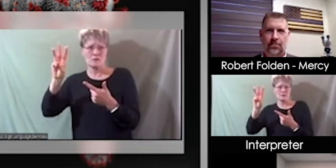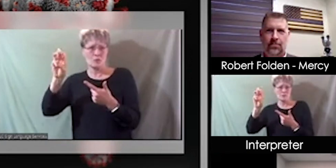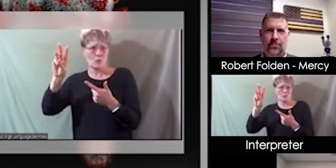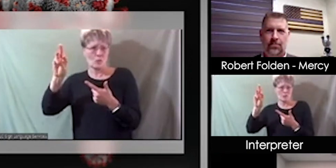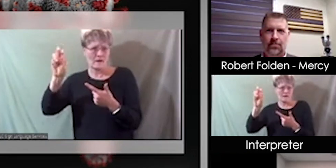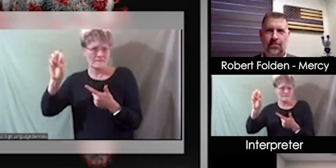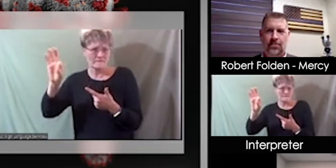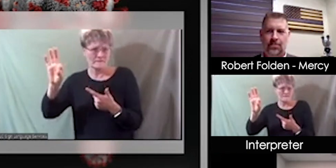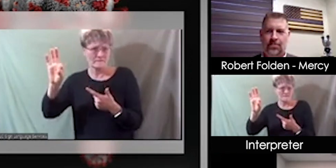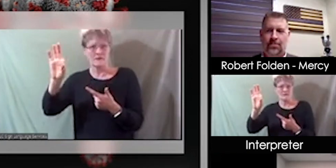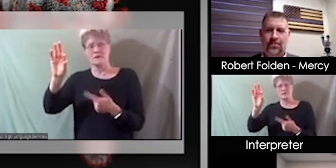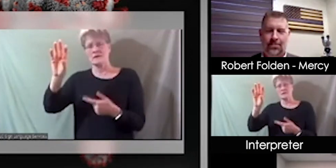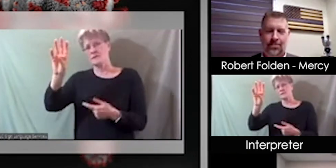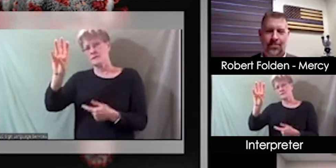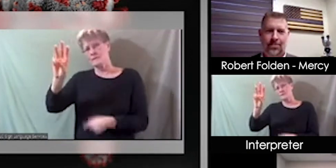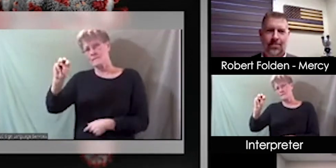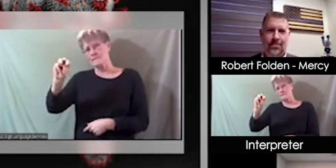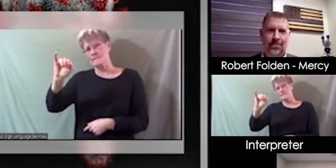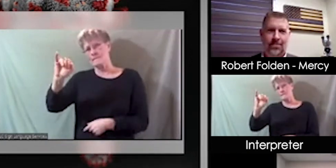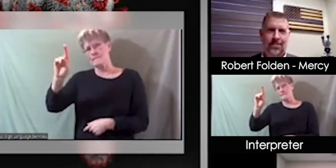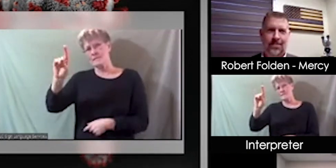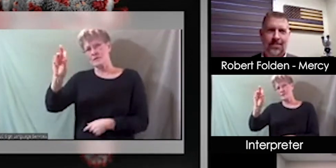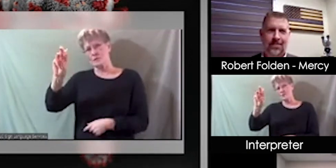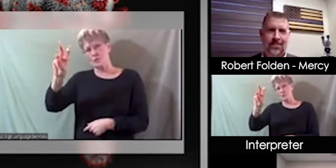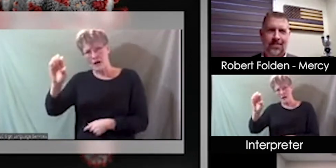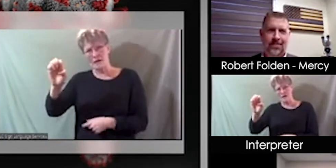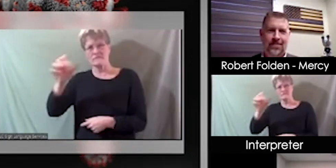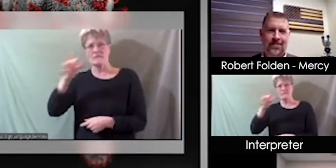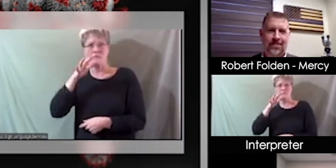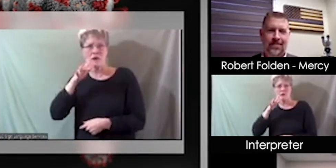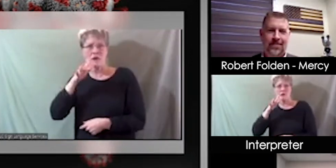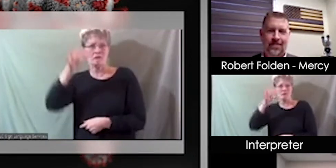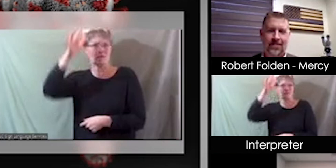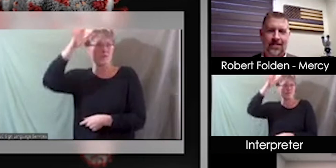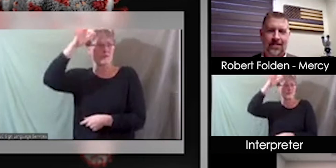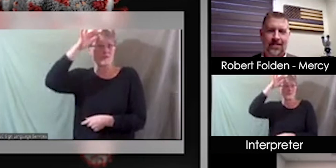labor ? Is the father allowed to stay and then also what about pediatric